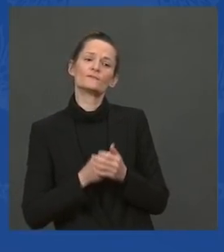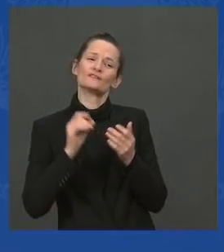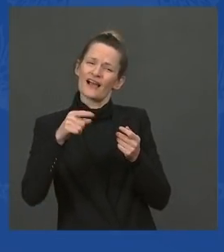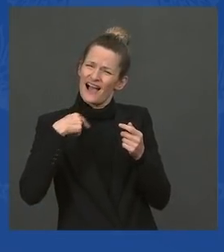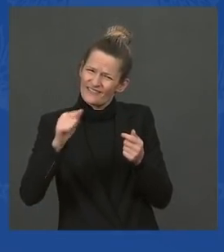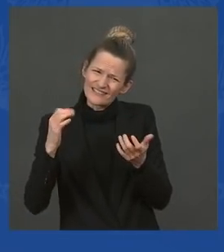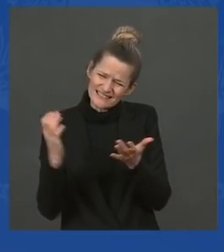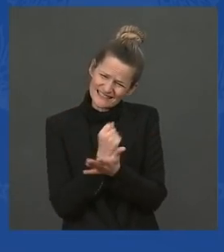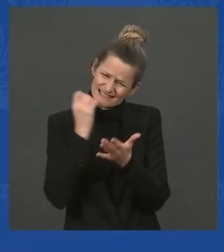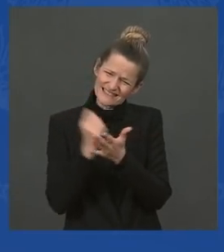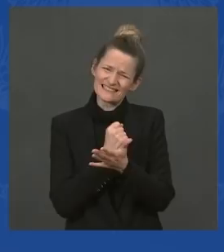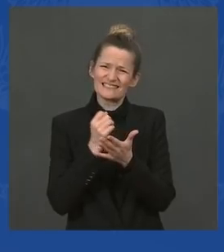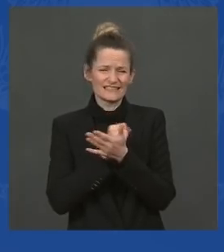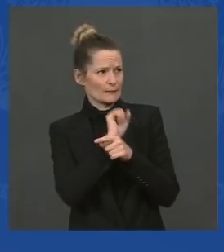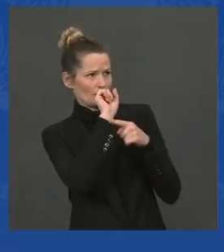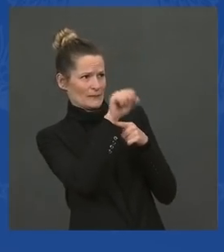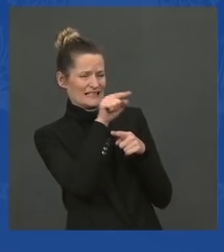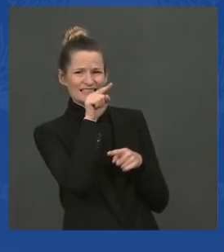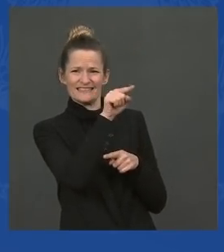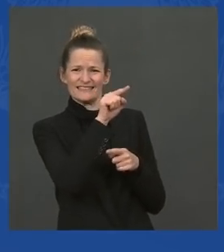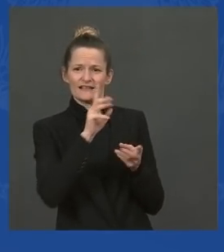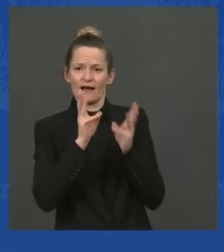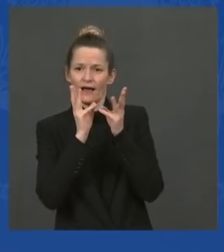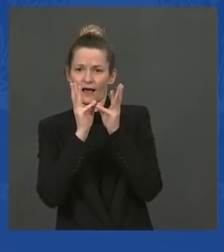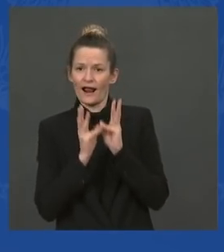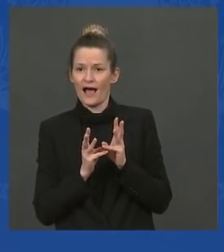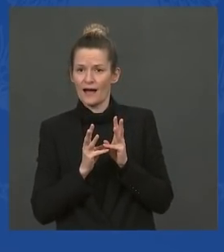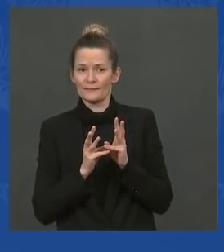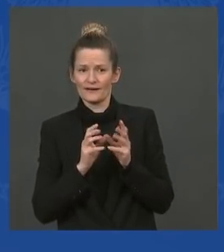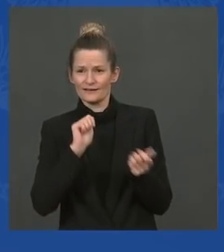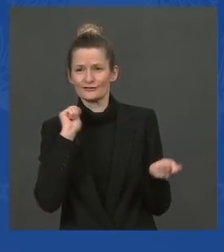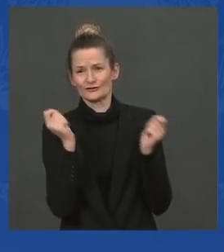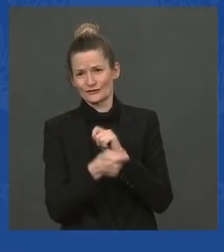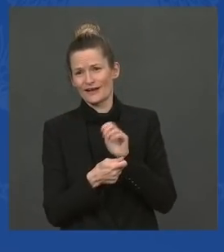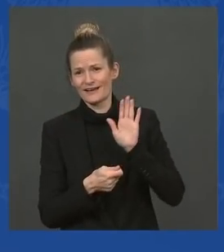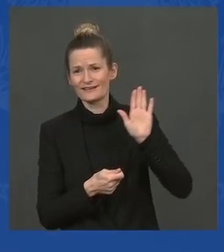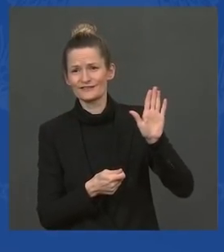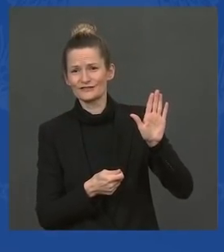We can make our economy and consumers less vulnerable to these sorts of price spikes when we do that.